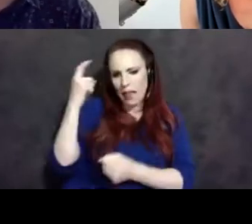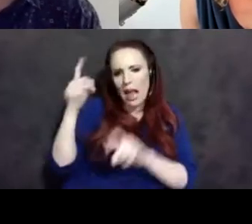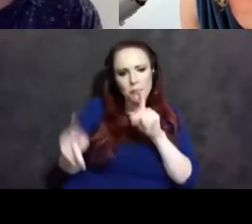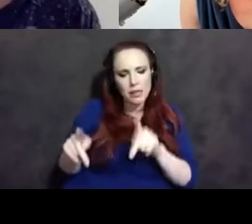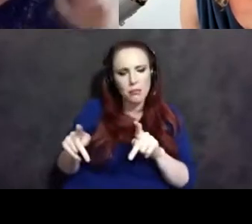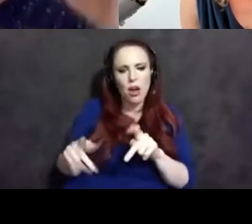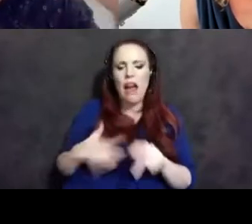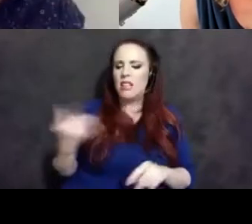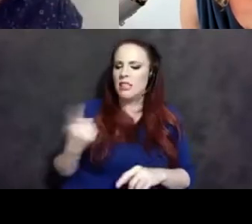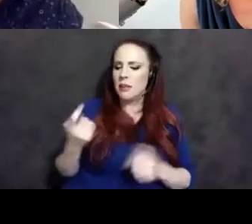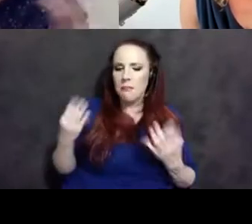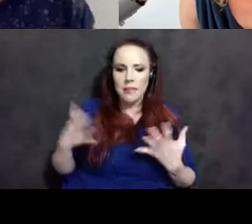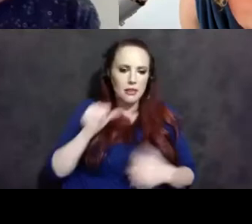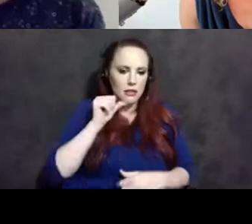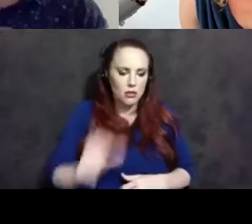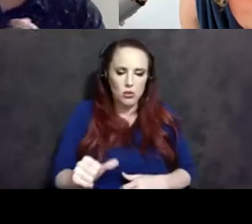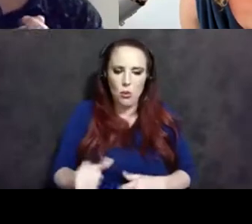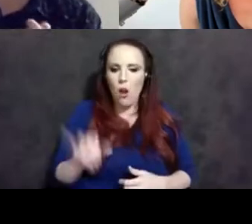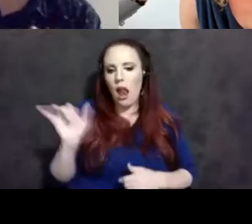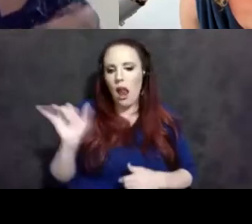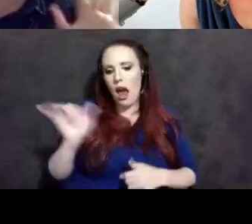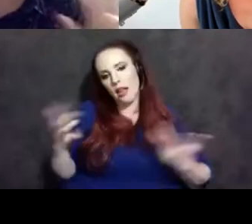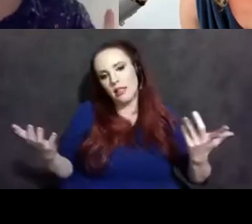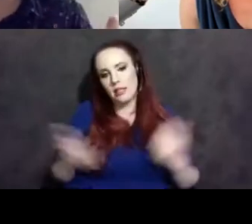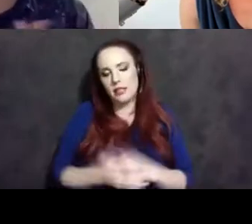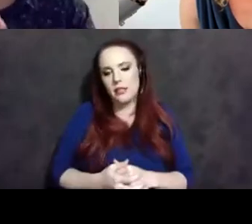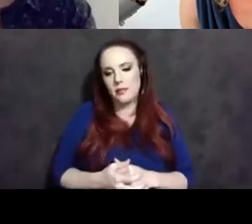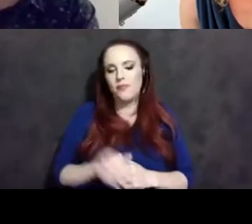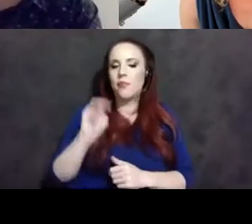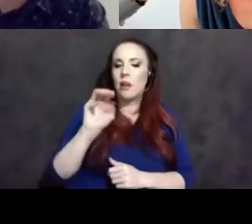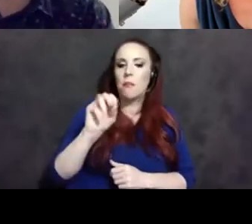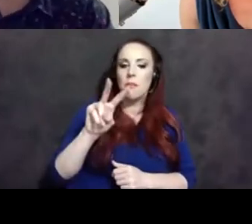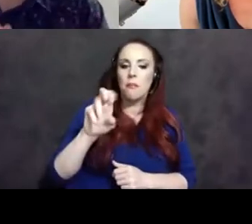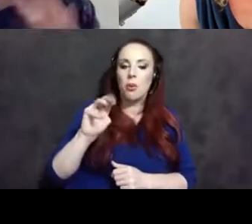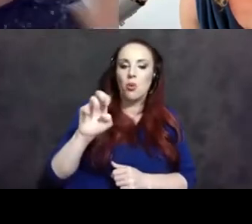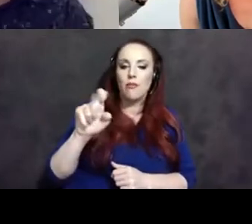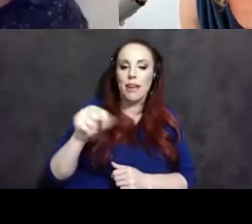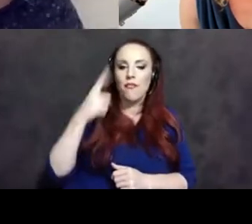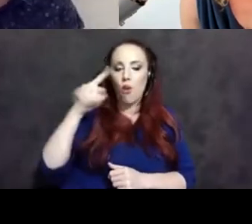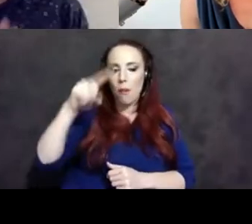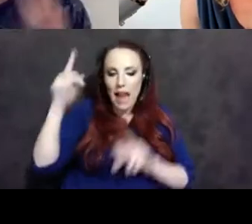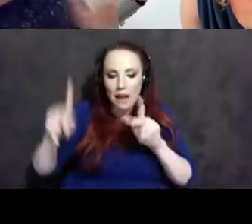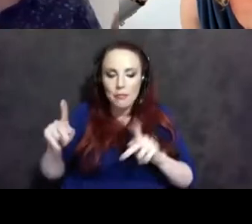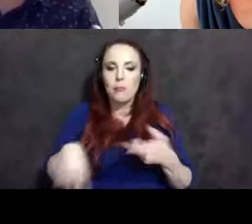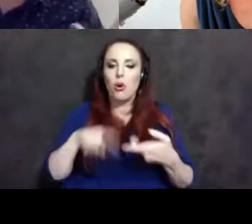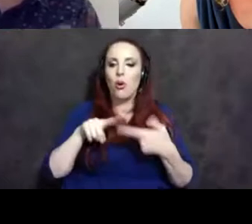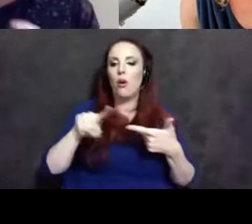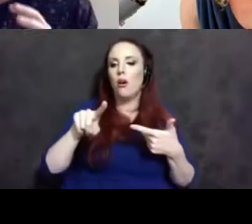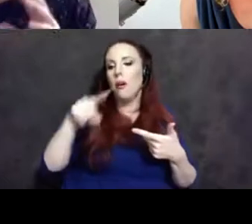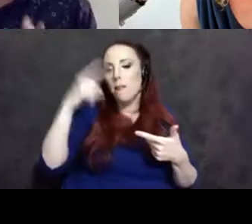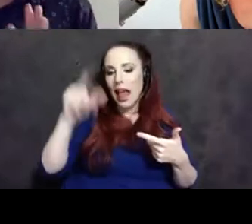Like, if an organization, like, Movement for Black people, Black Lives Matter, they know